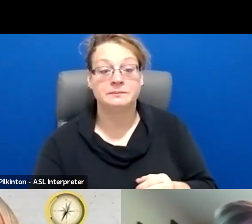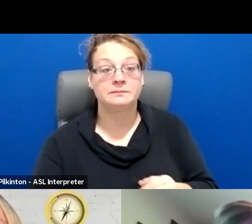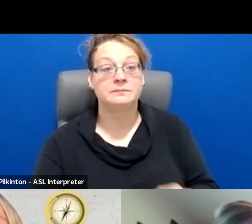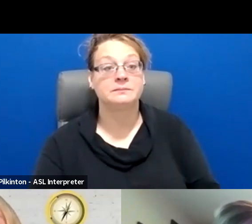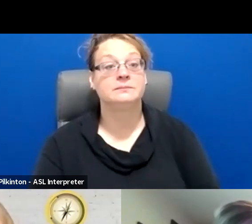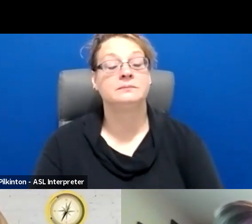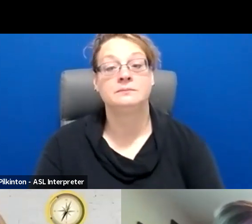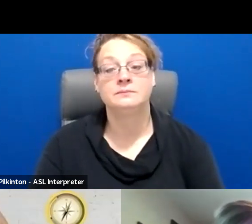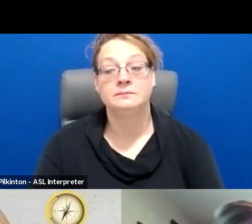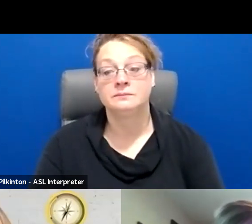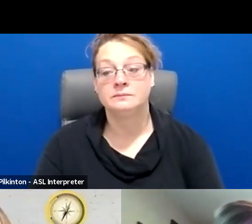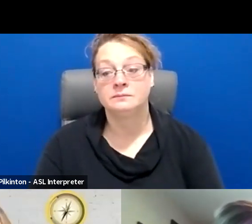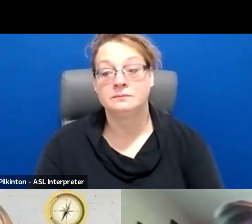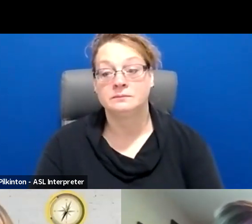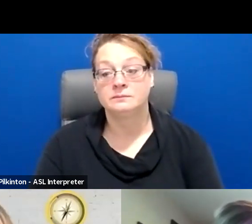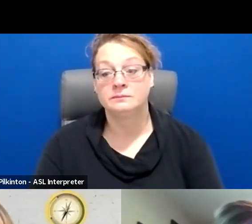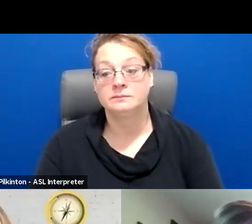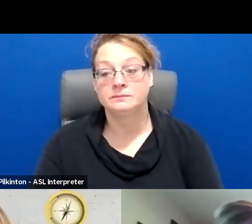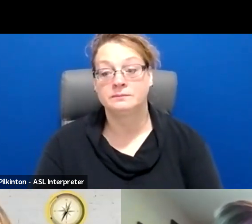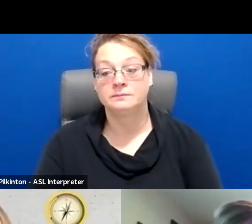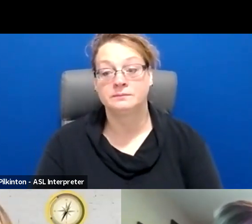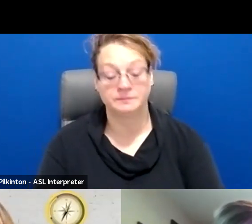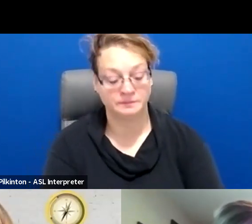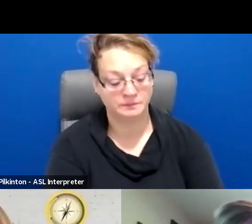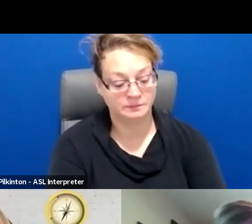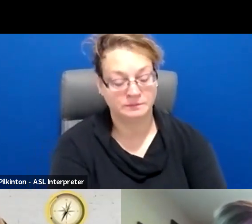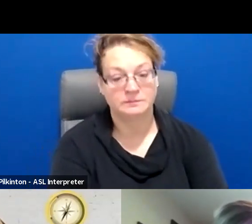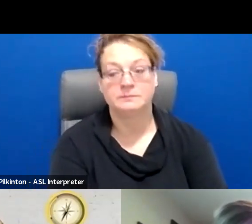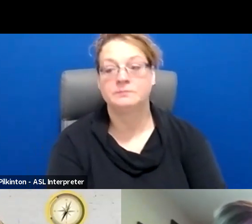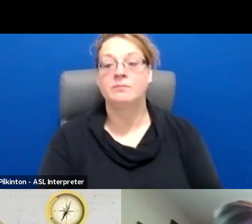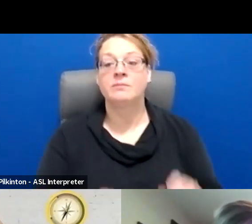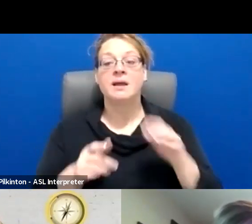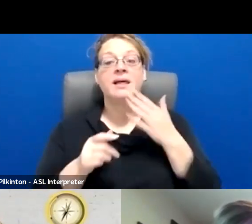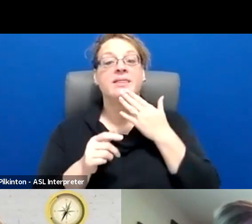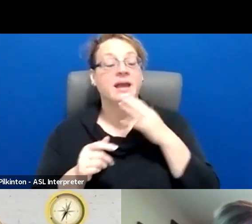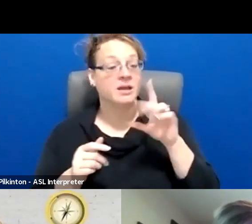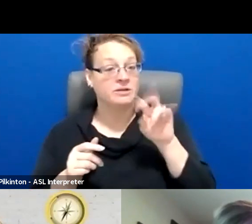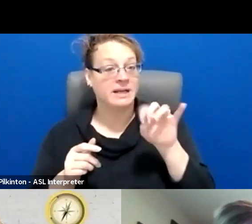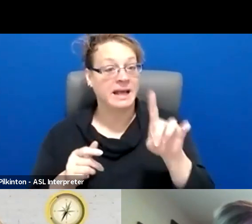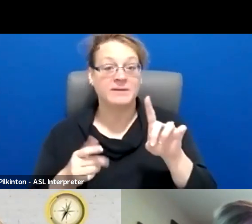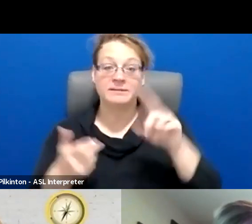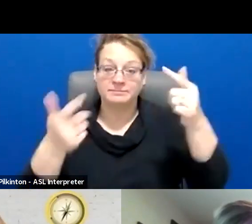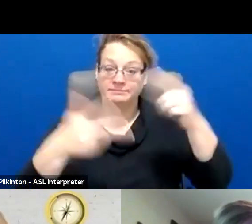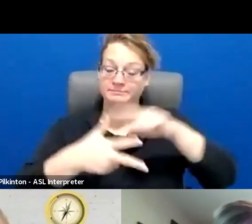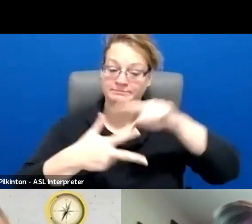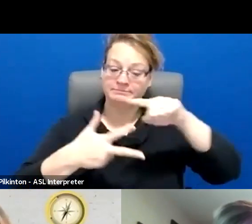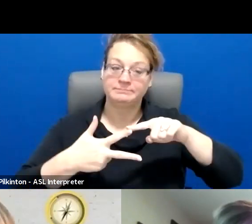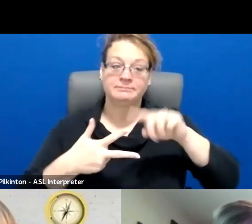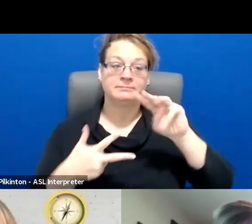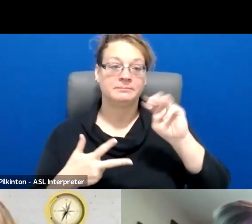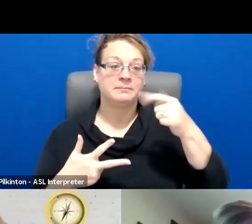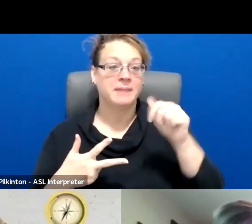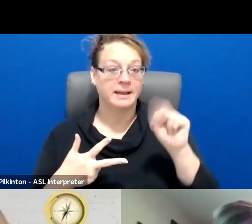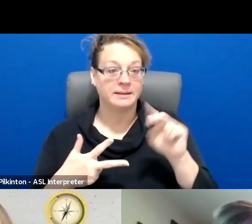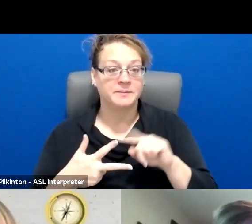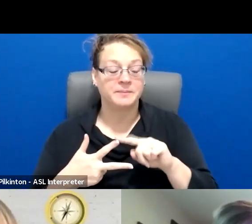Or anyone who has hired people with disabilities can tell you the challenges and help you navigate the process a little easier.